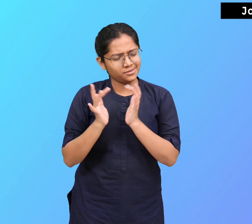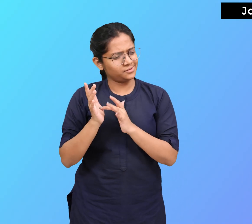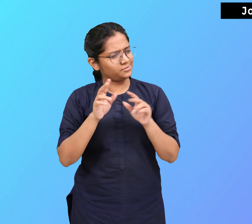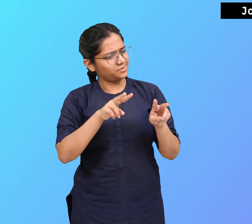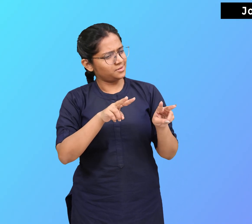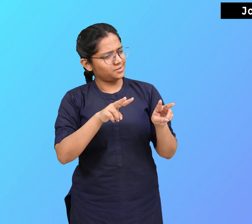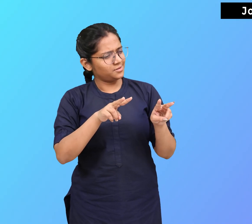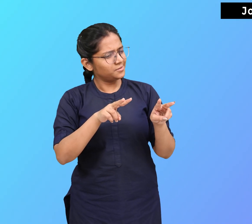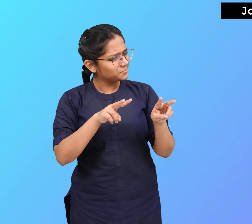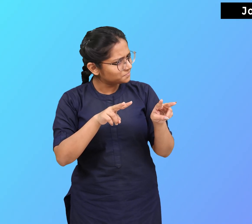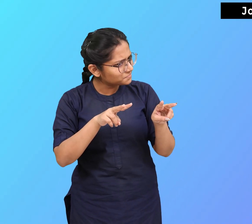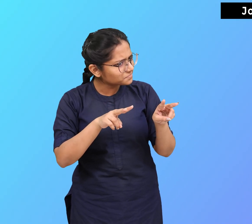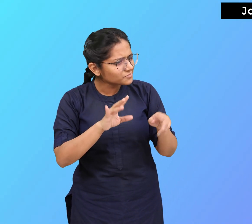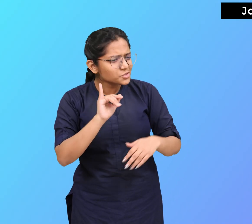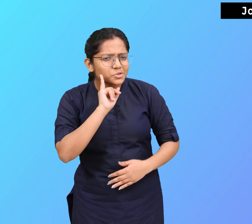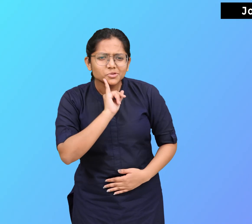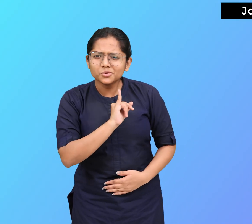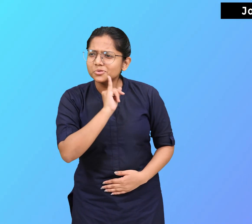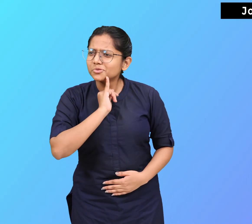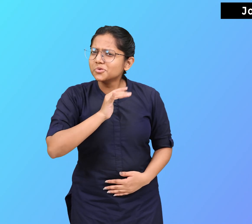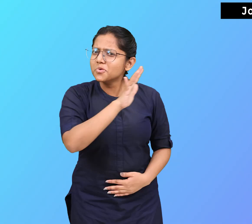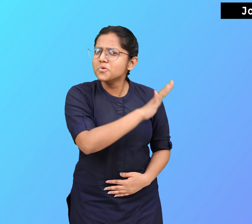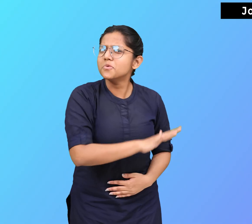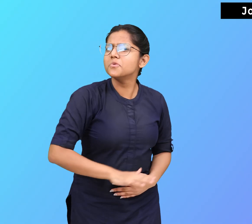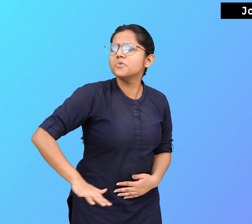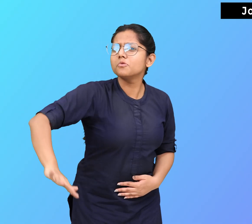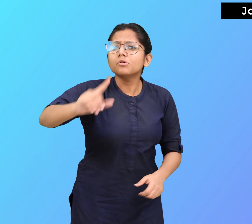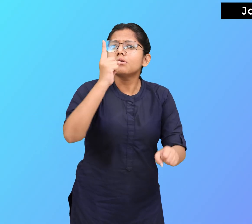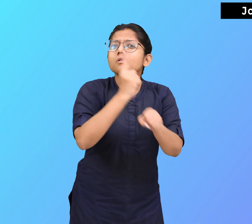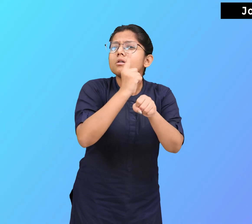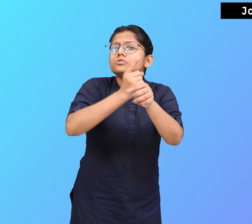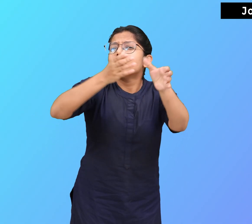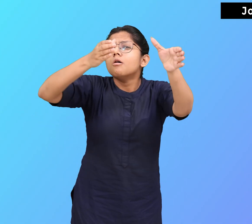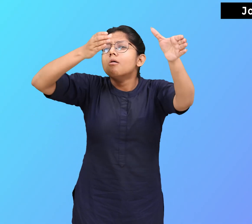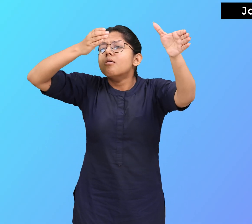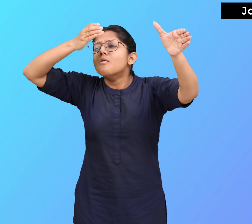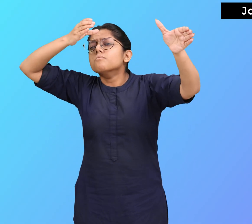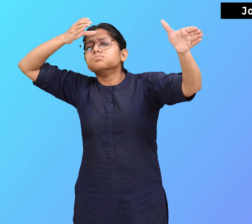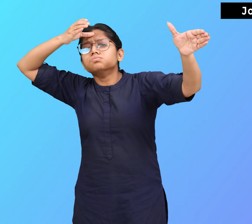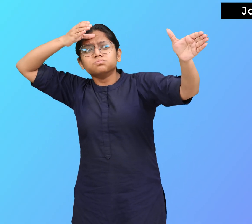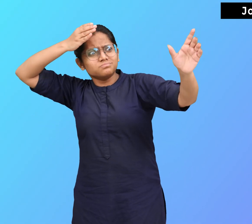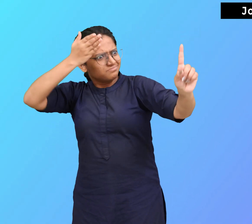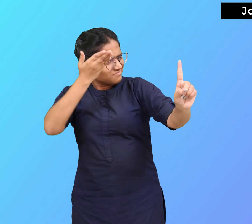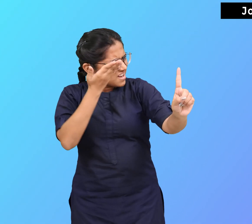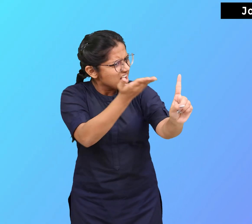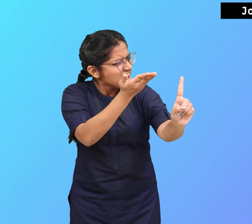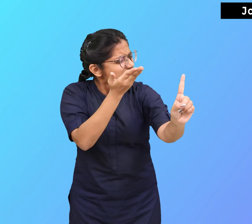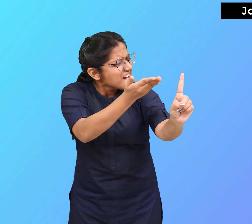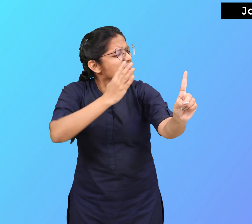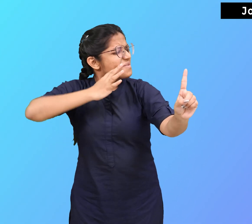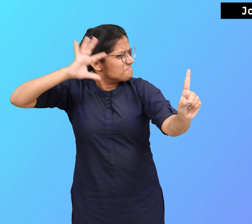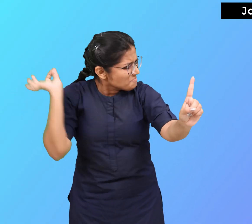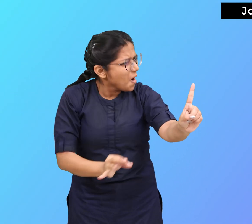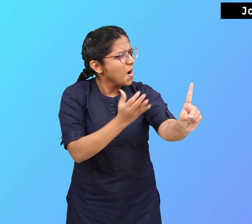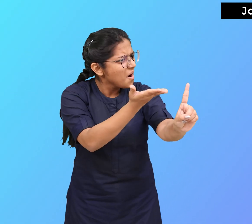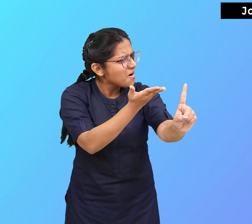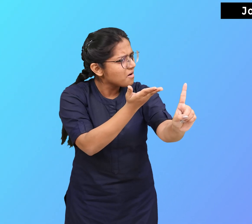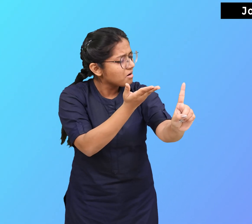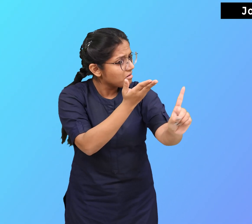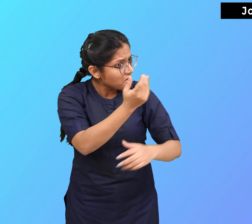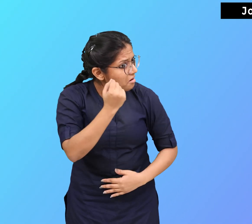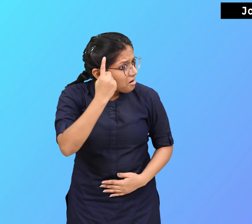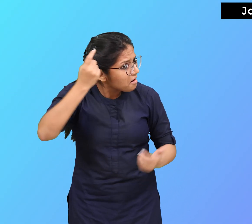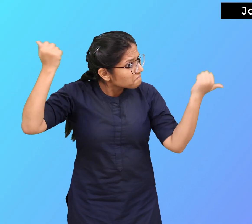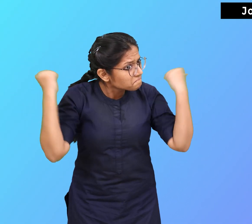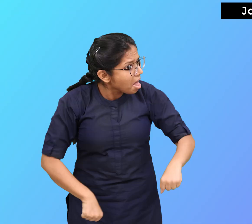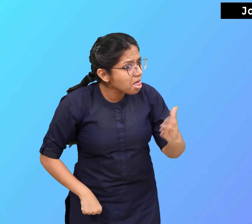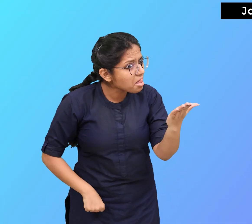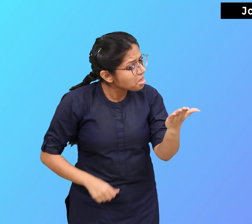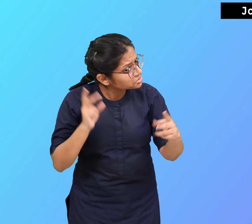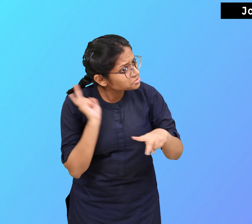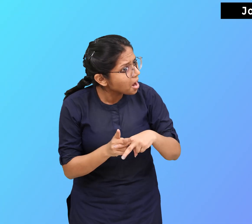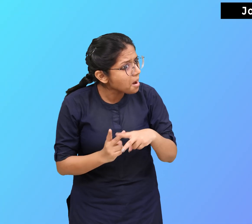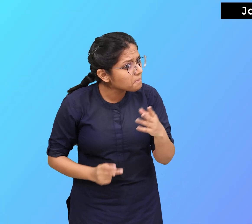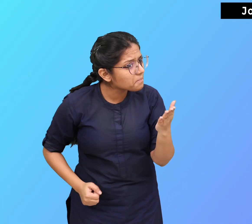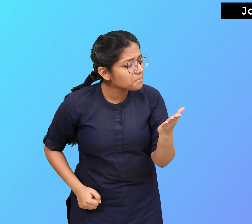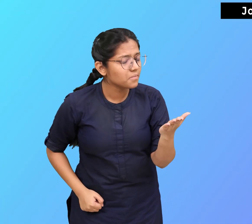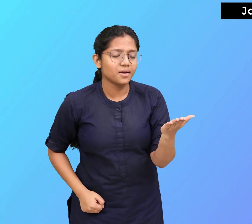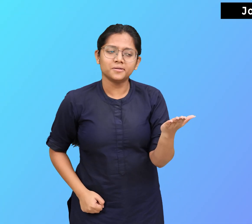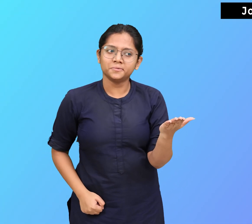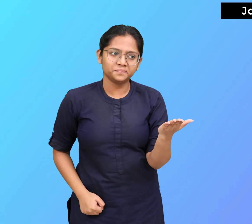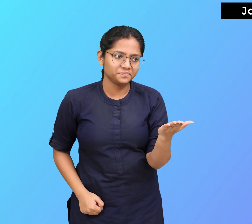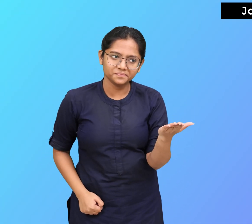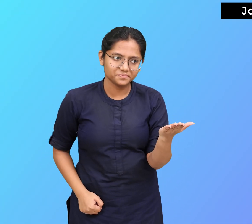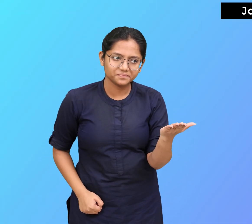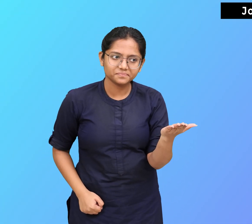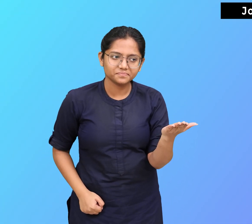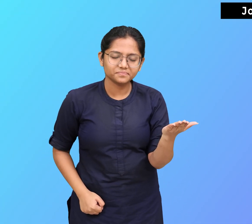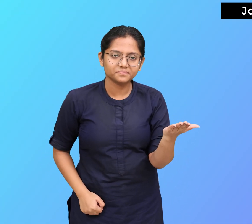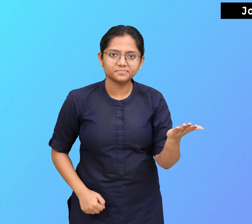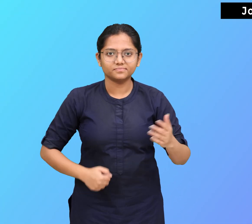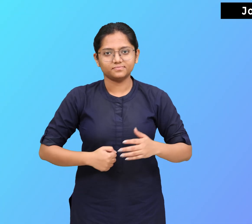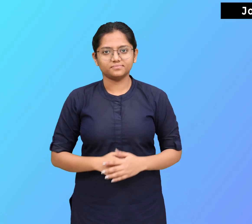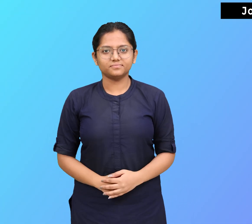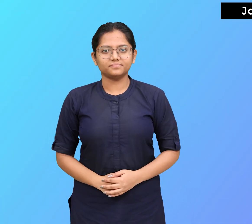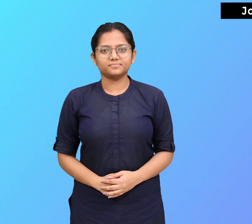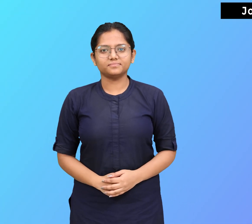Jesus said, “You are an important teacher of Israel, and you still don’t understand these things?